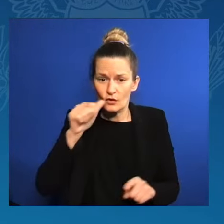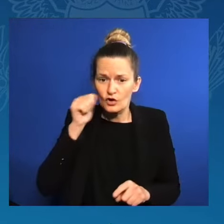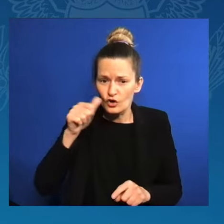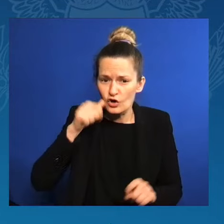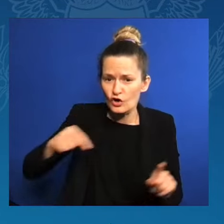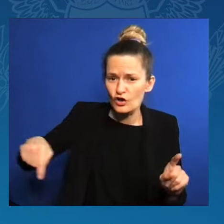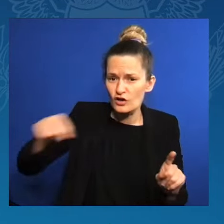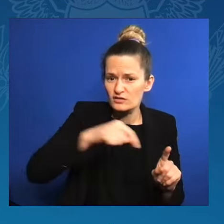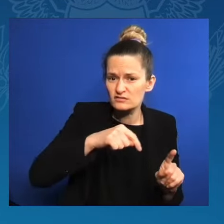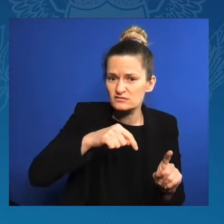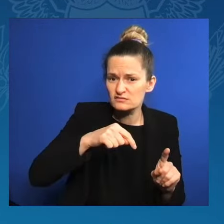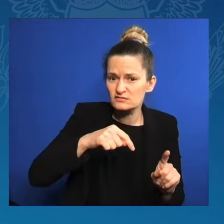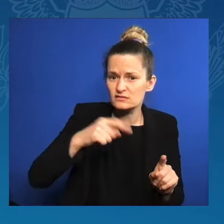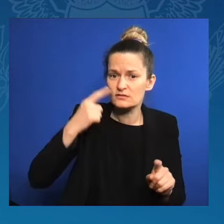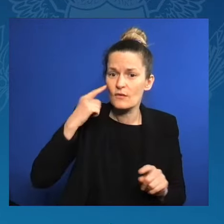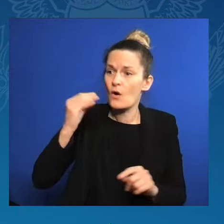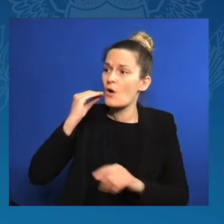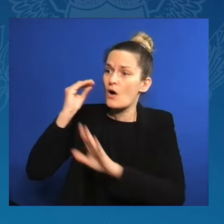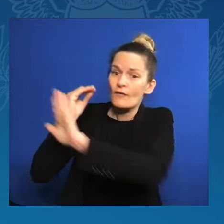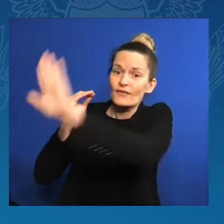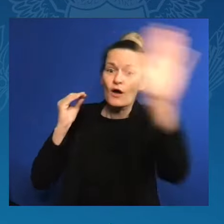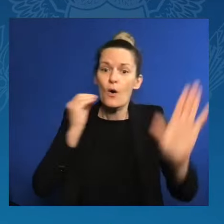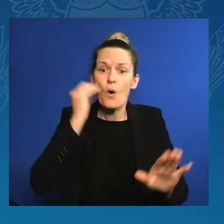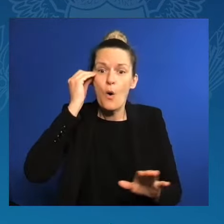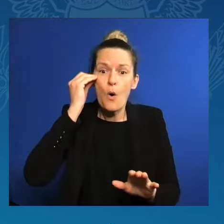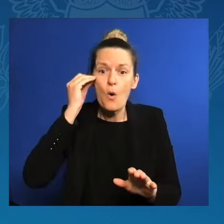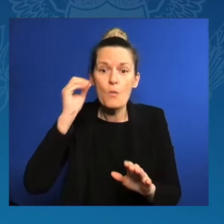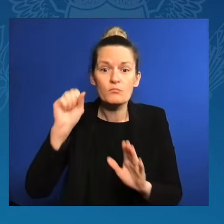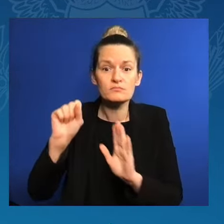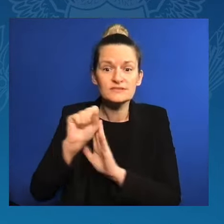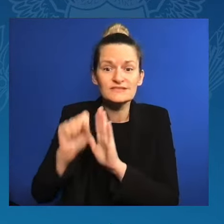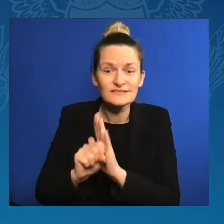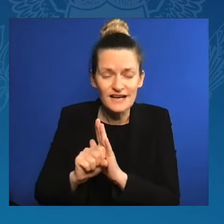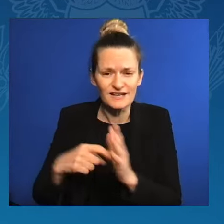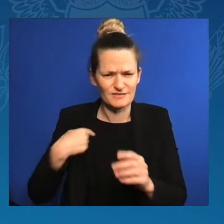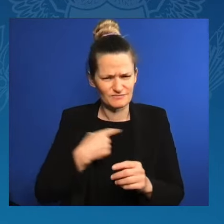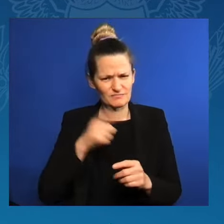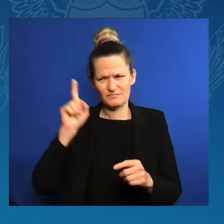Preteen girls, I can't tell you how many people arrive at clinic